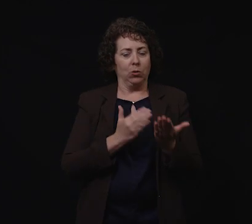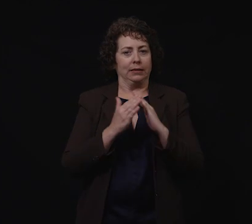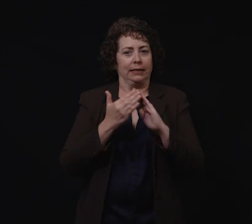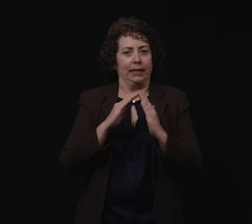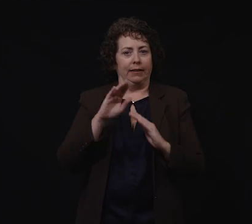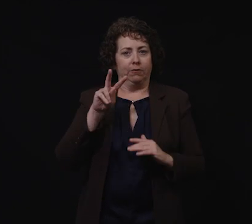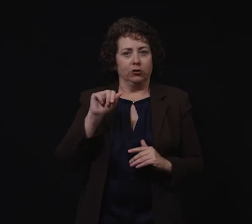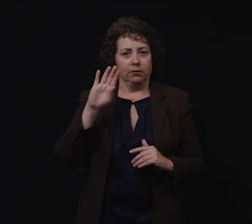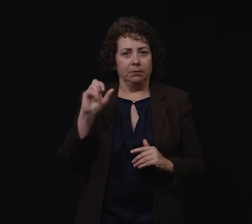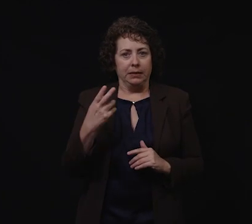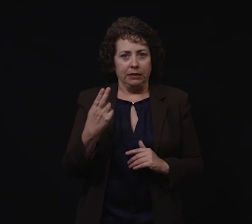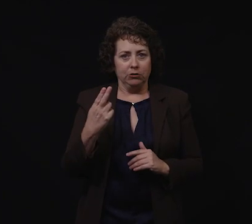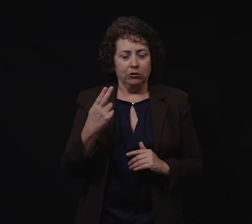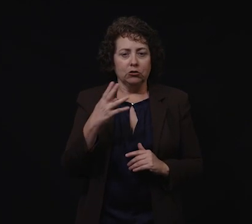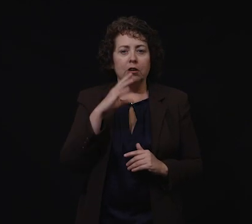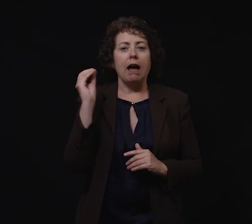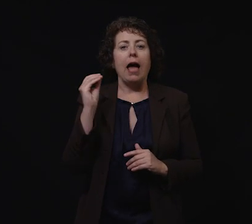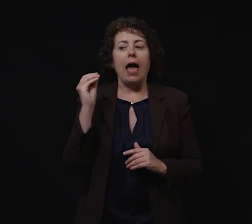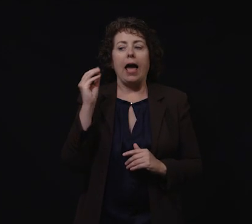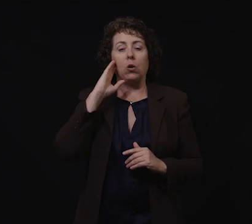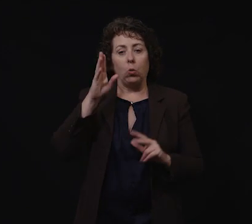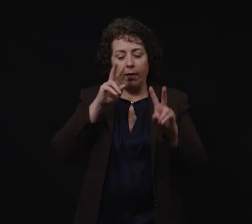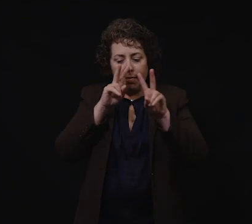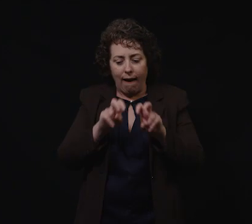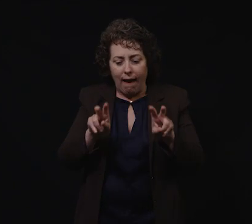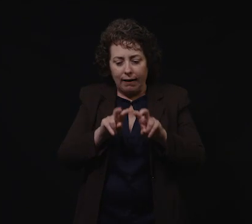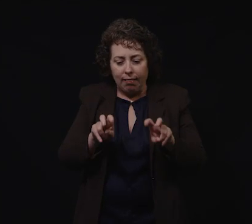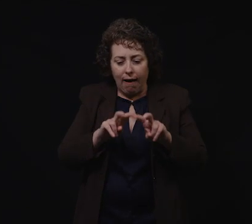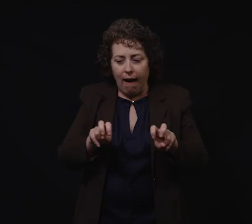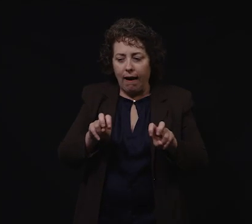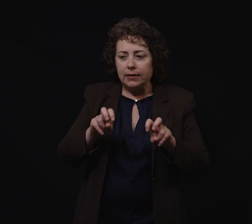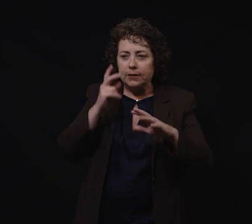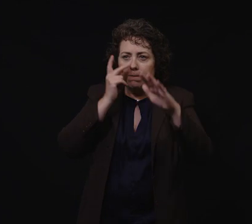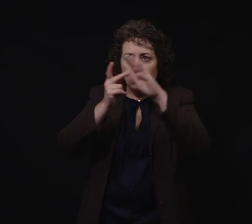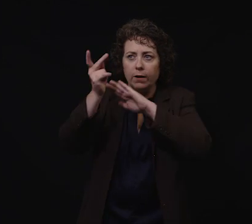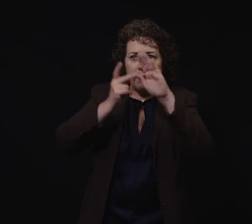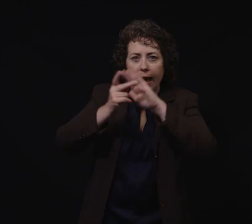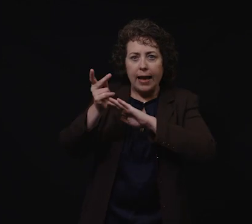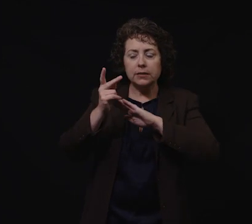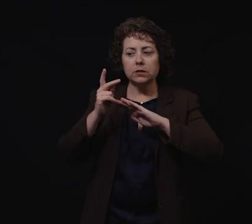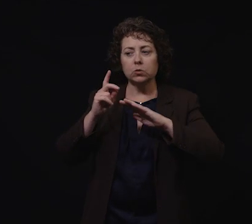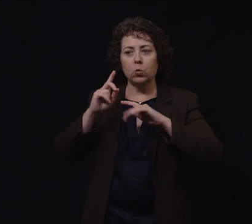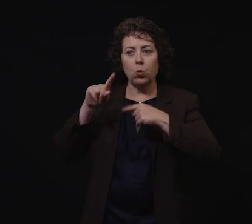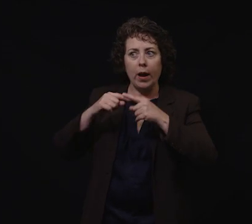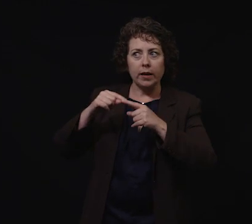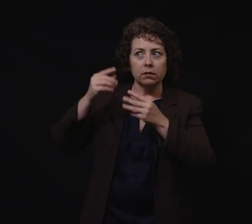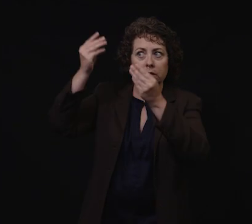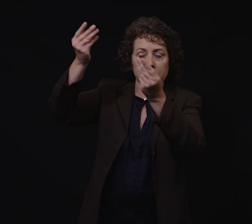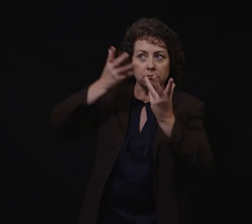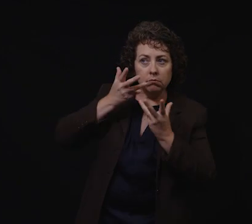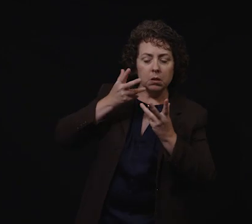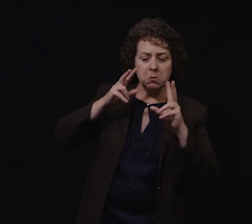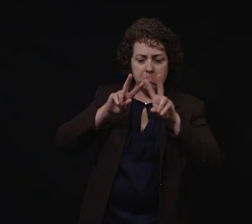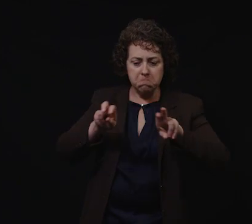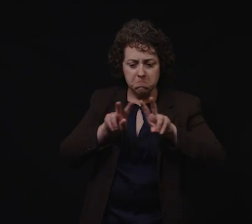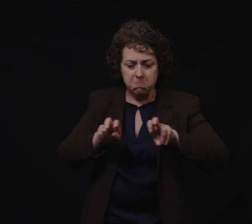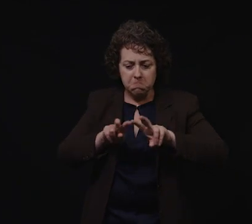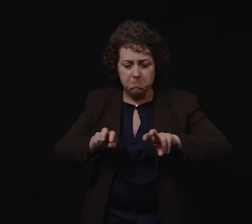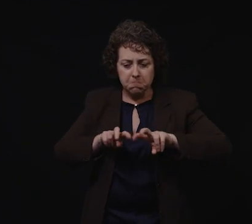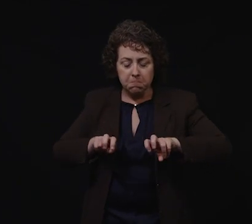we are going to analyze the the Forecasts as they as they emerged I want to assure everybody who sees this